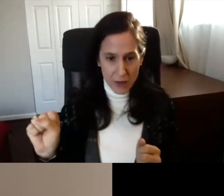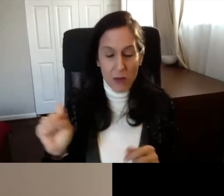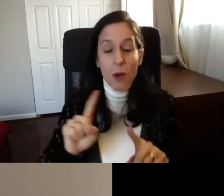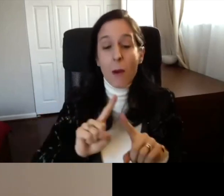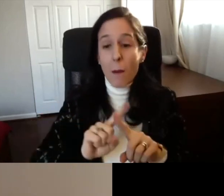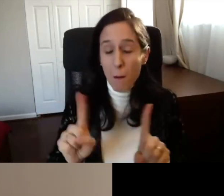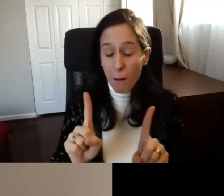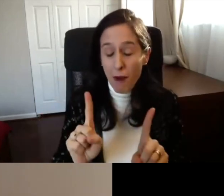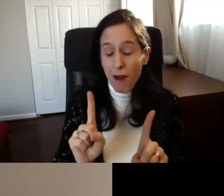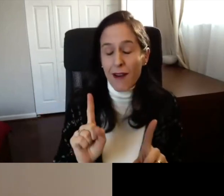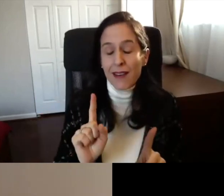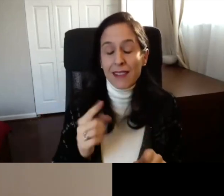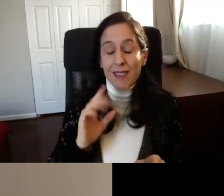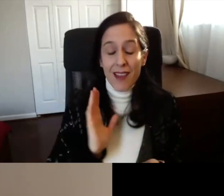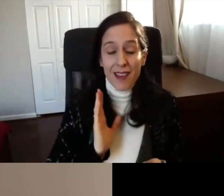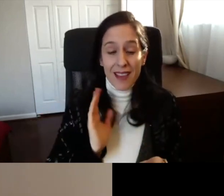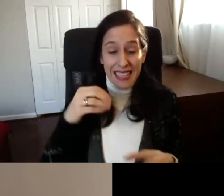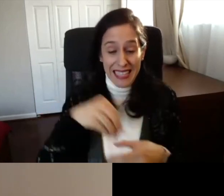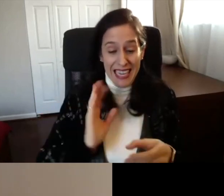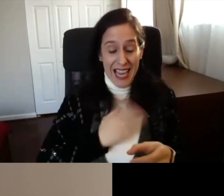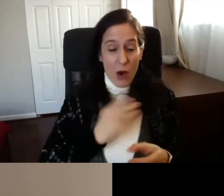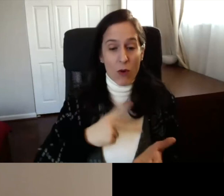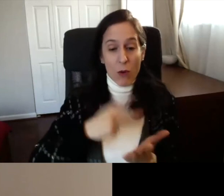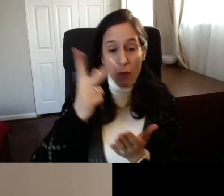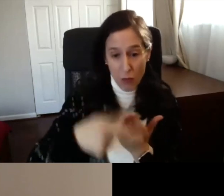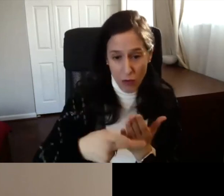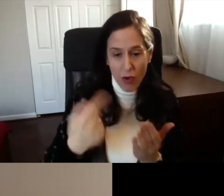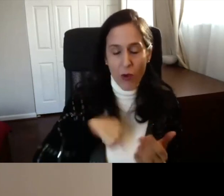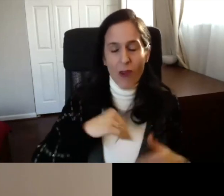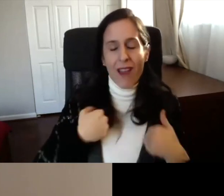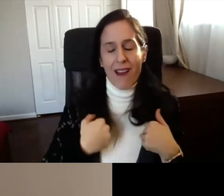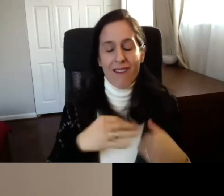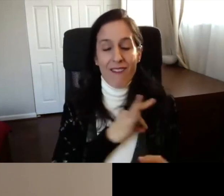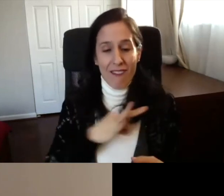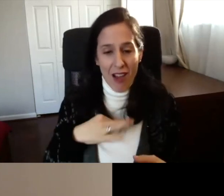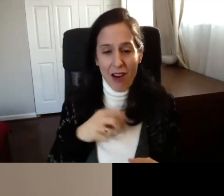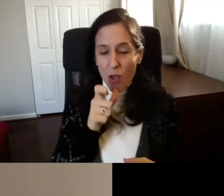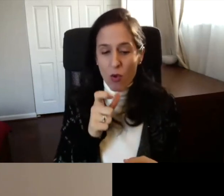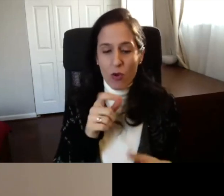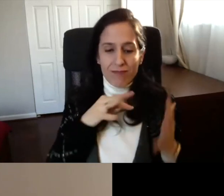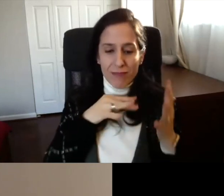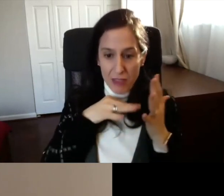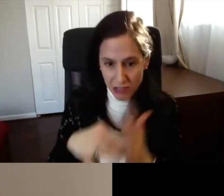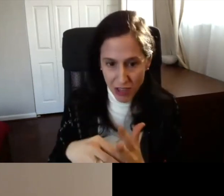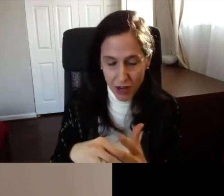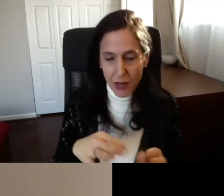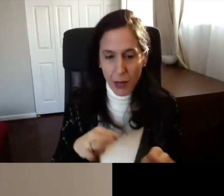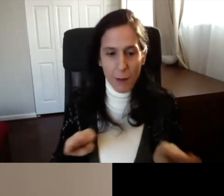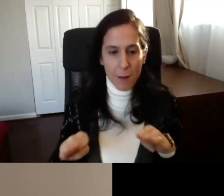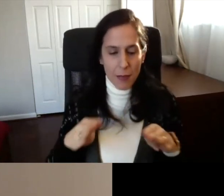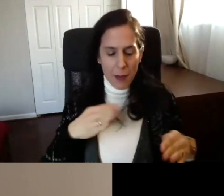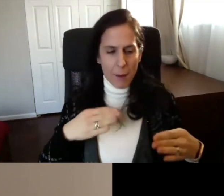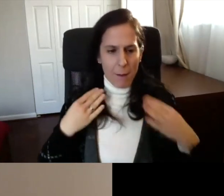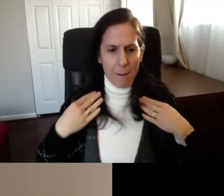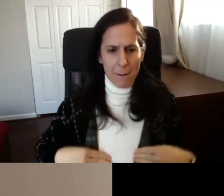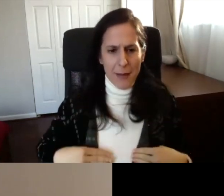i don't know of any any specific individual with williams syndrome but in our program we do have